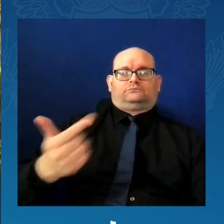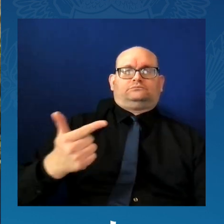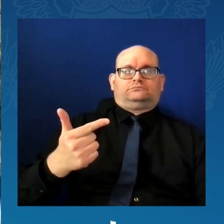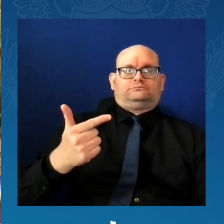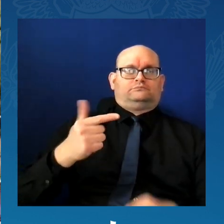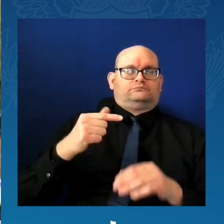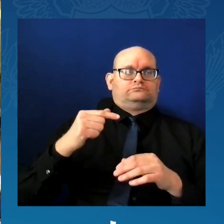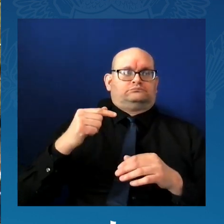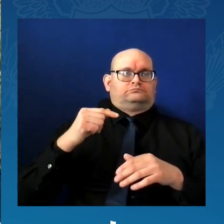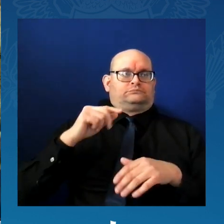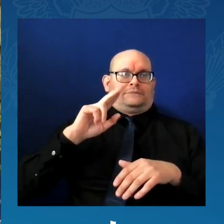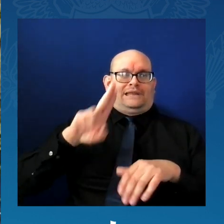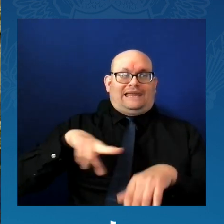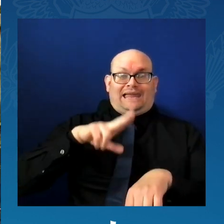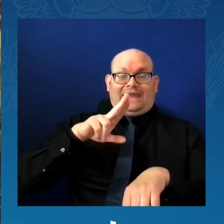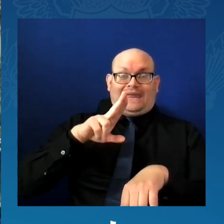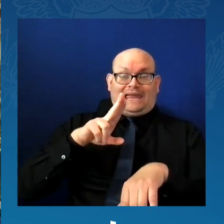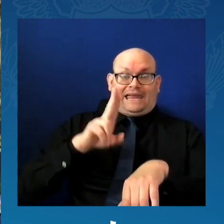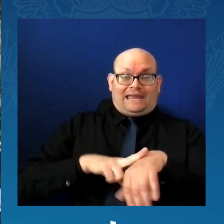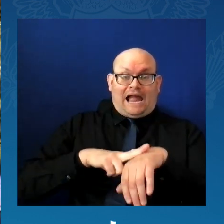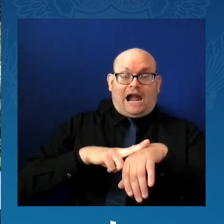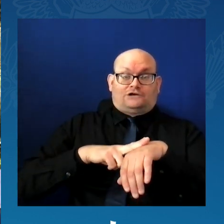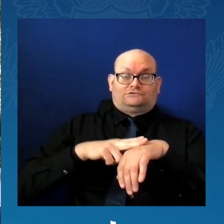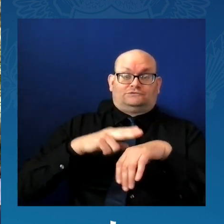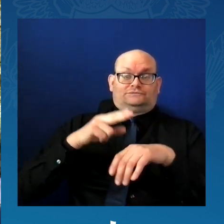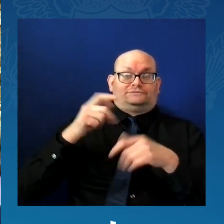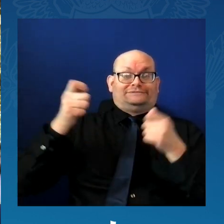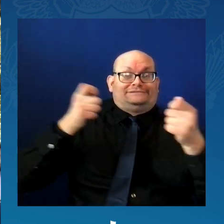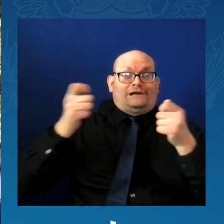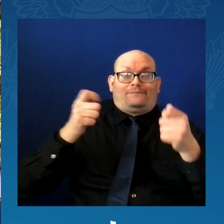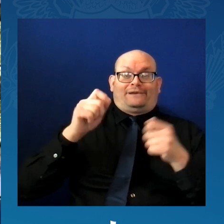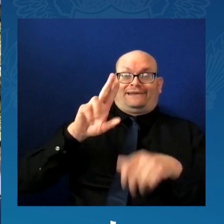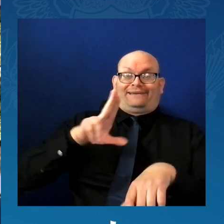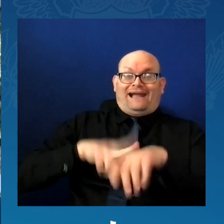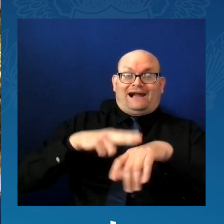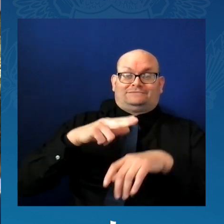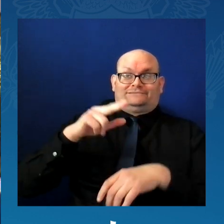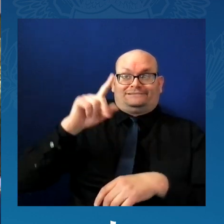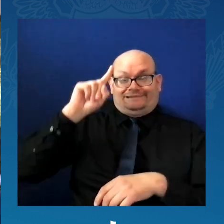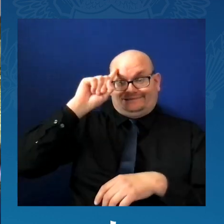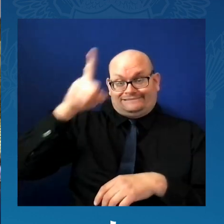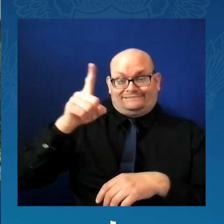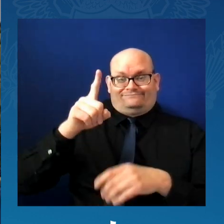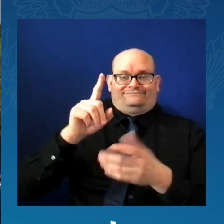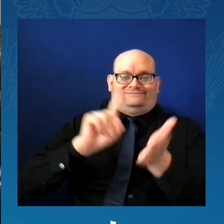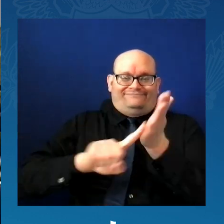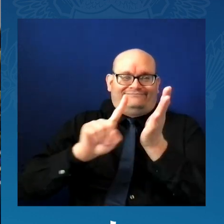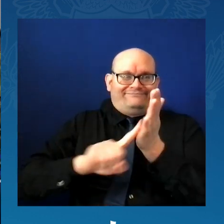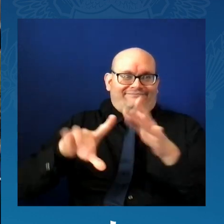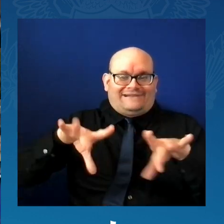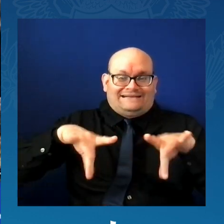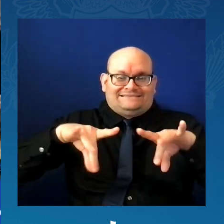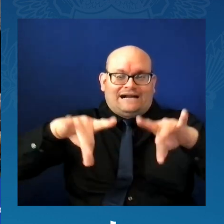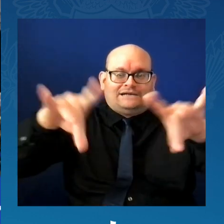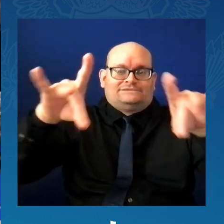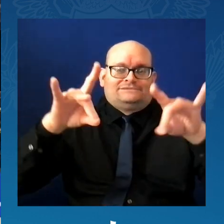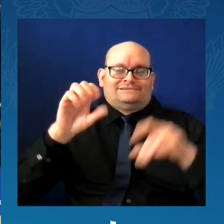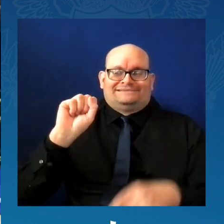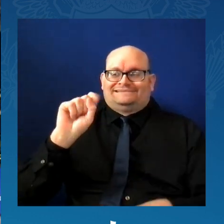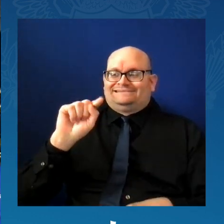And if you can talk a bit about how you are thinking about the issue of novel space activity. Deputy Director Dixon: Thank you, Madam Vice President.